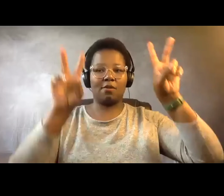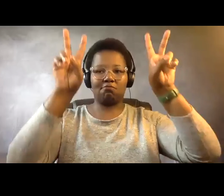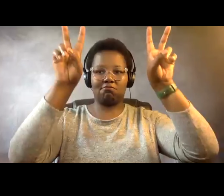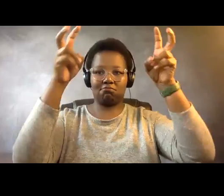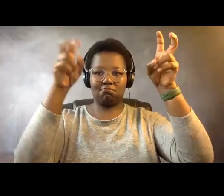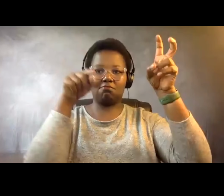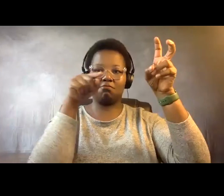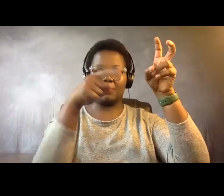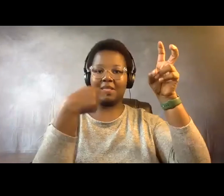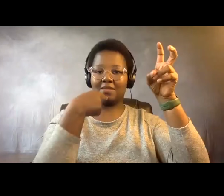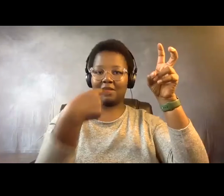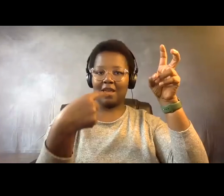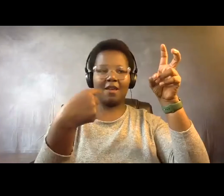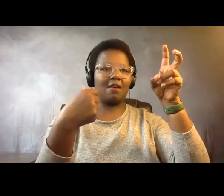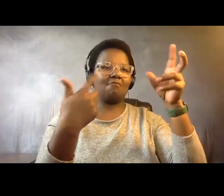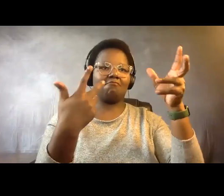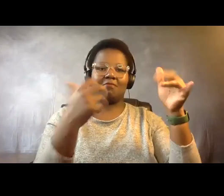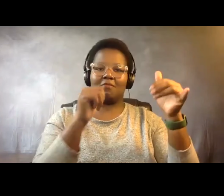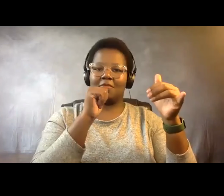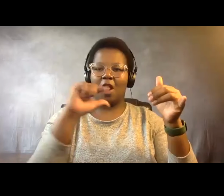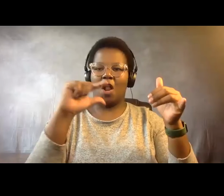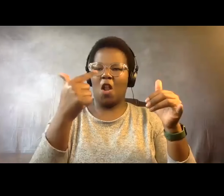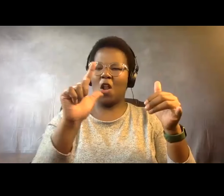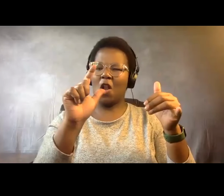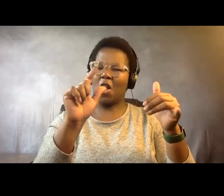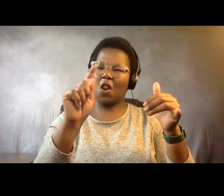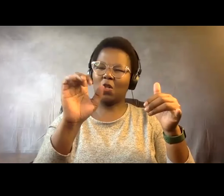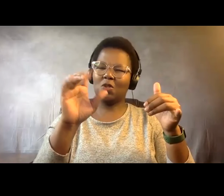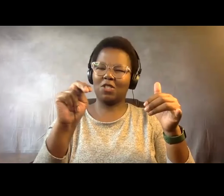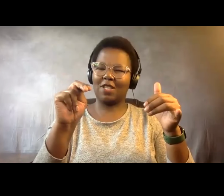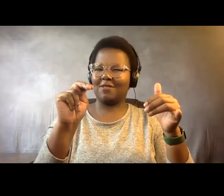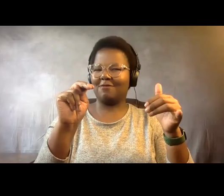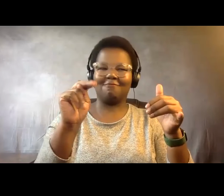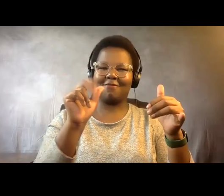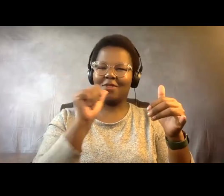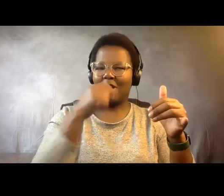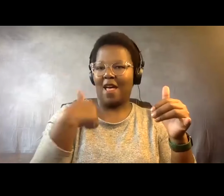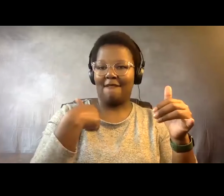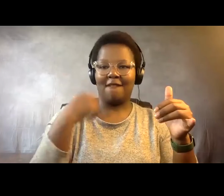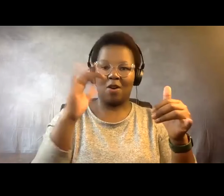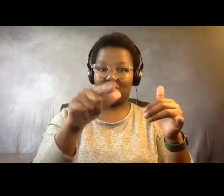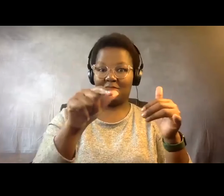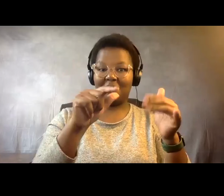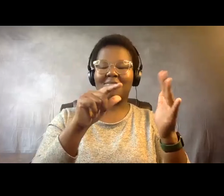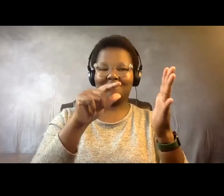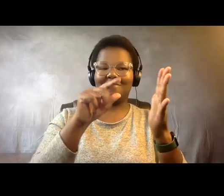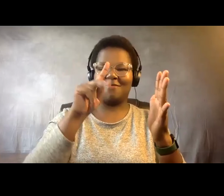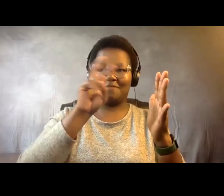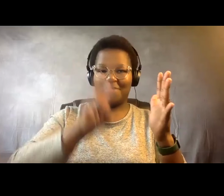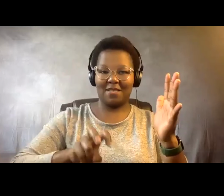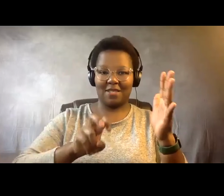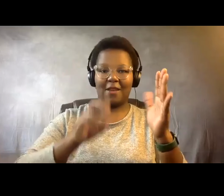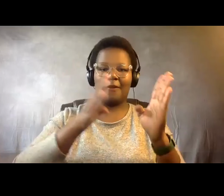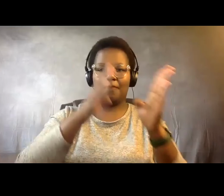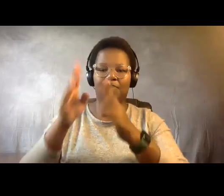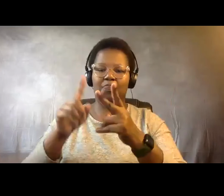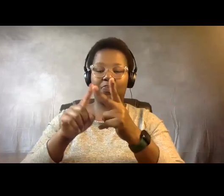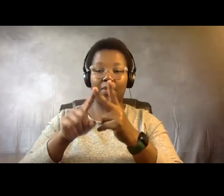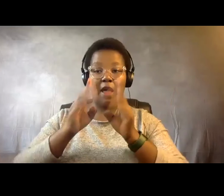Then I have ingredients as H2, preparation step as H2, and then each step is an H3.